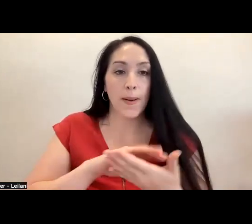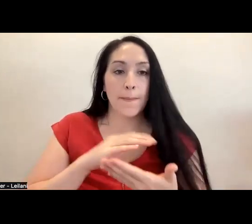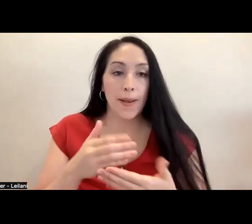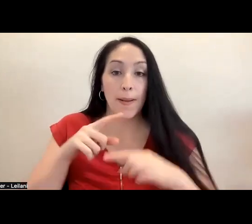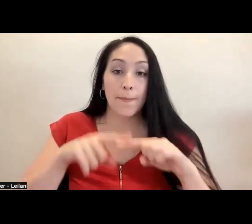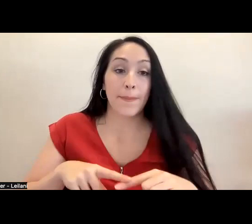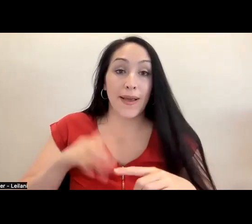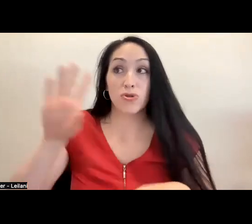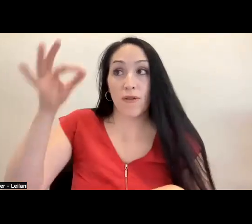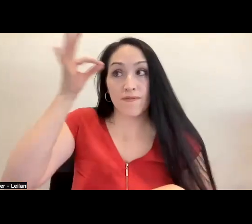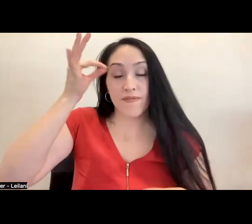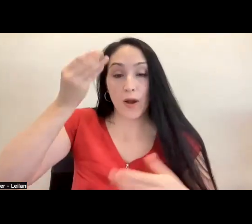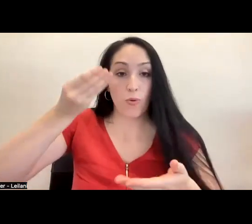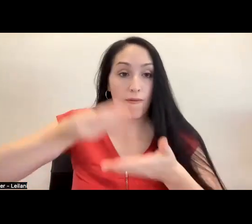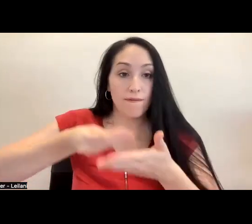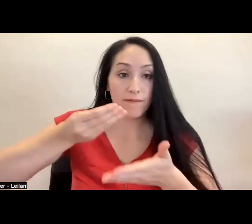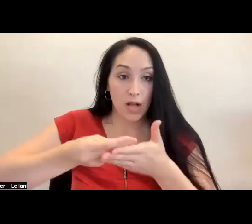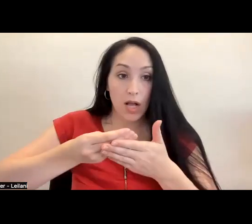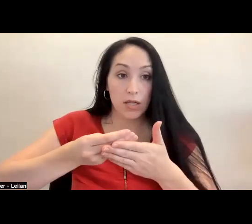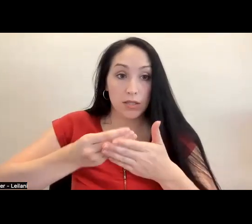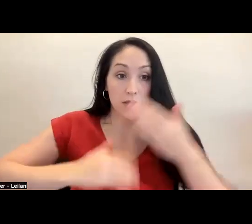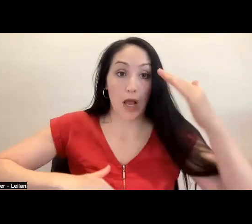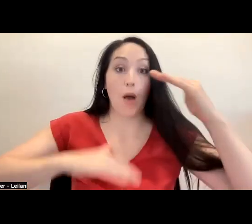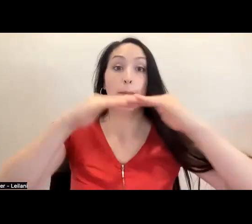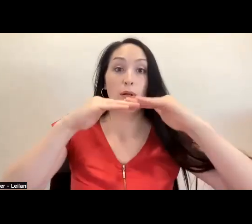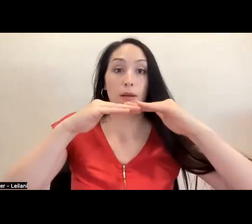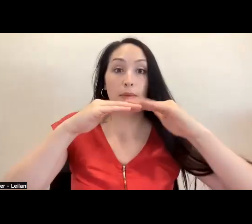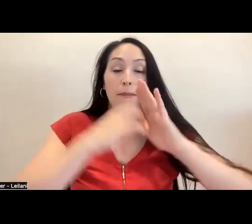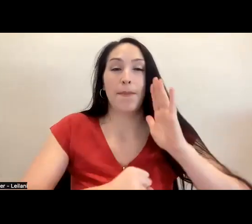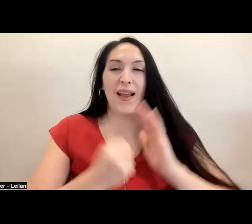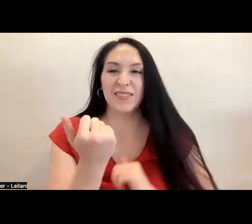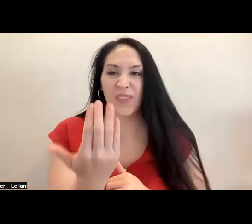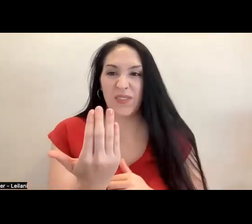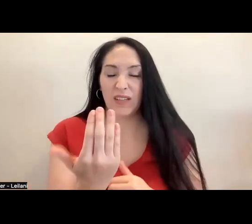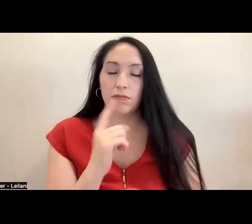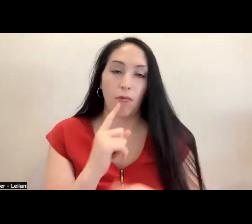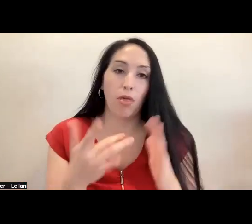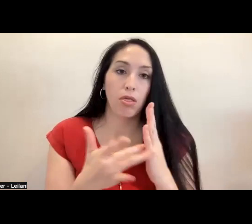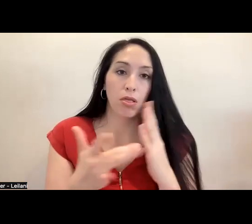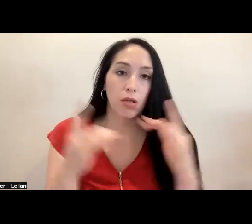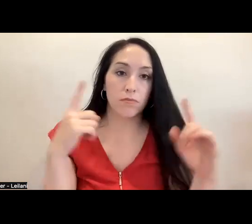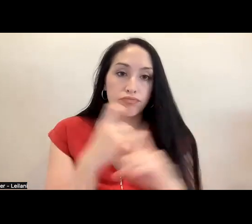minus 15 basis points, that's technical jargon. 11:48:00 And so if you hear about oh, the